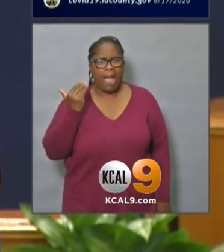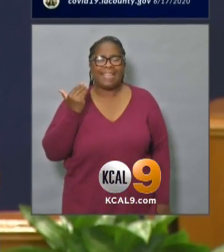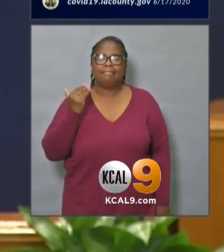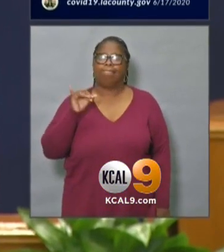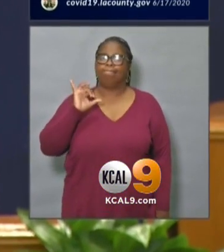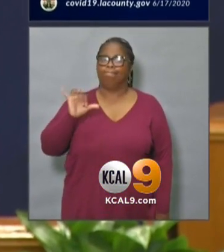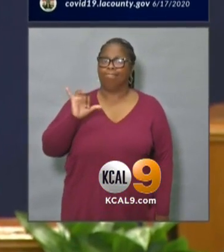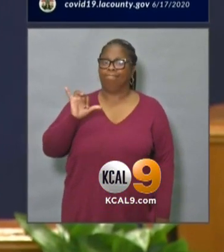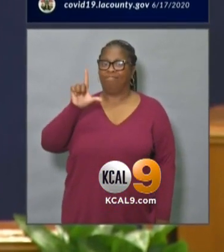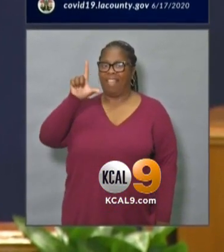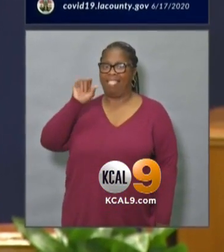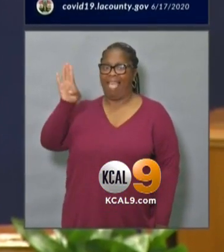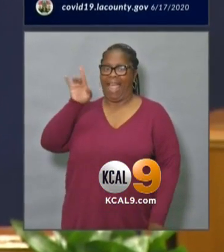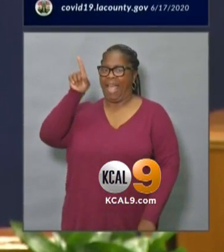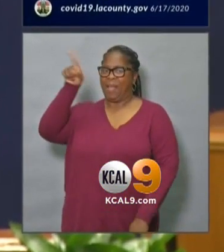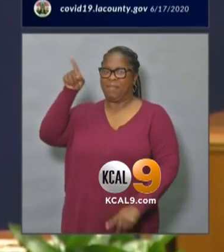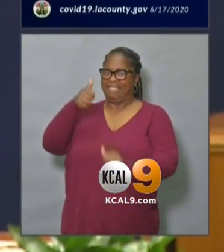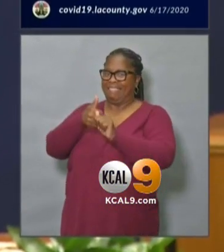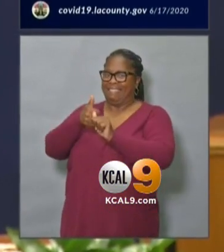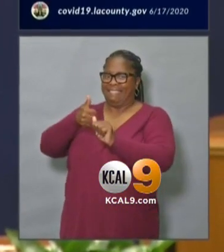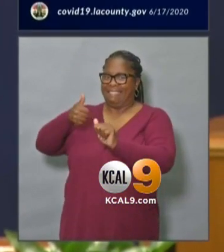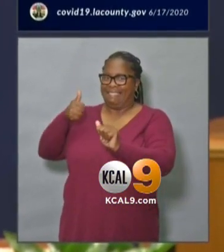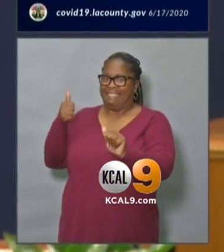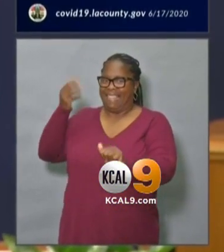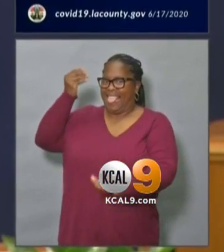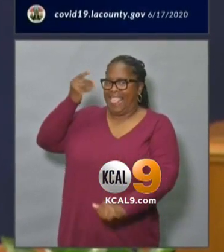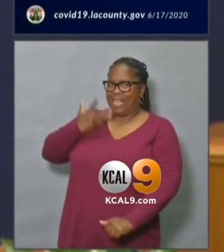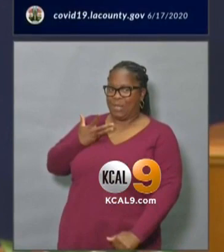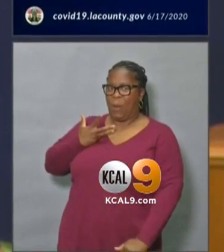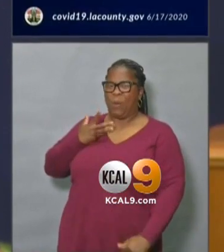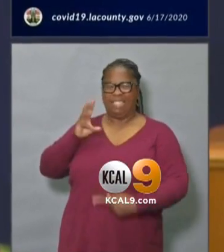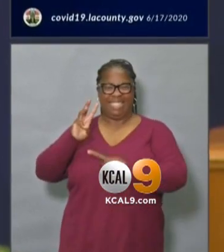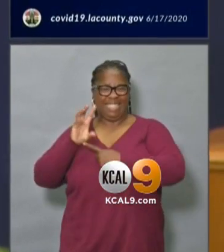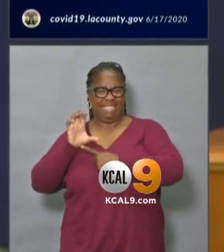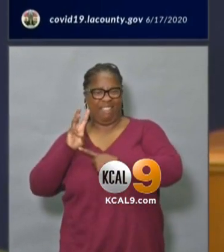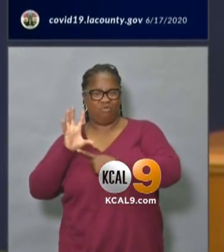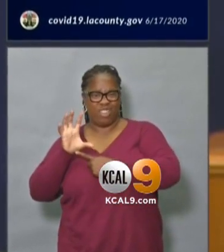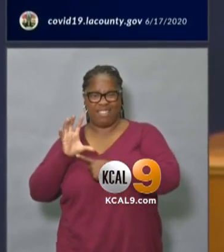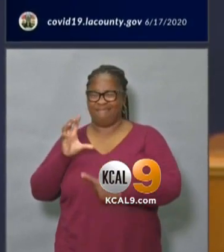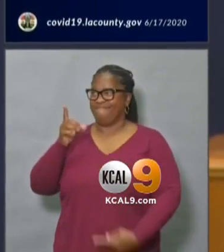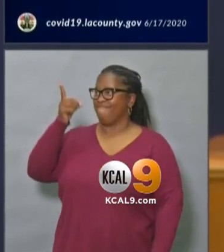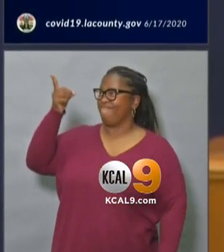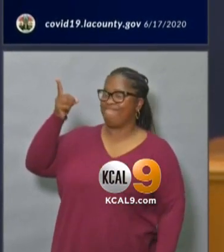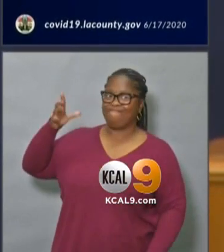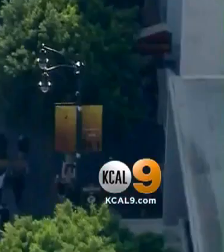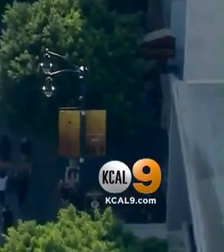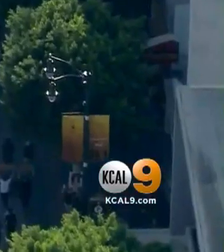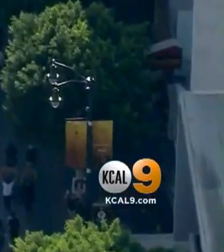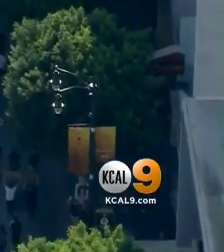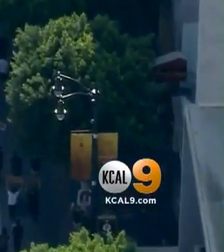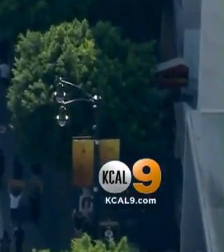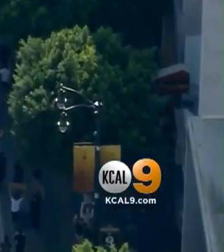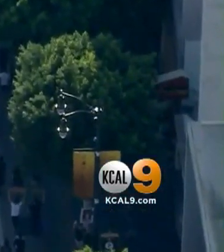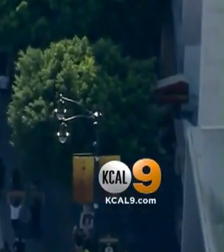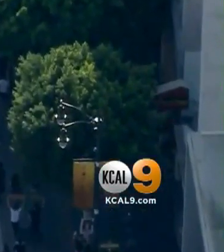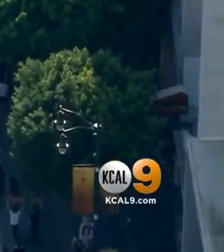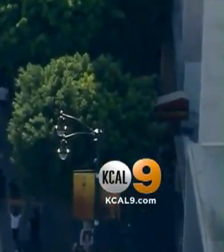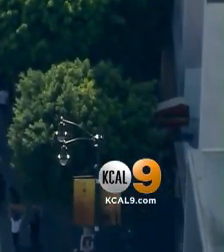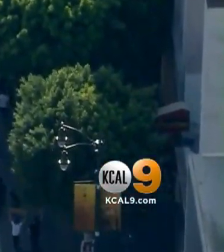TODAY WE ARE REPORTING 2129 CASES. A PORTION OF THIS LARGE INCREASES DUE TO A LARGE BACKLOG